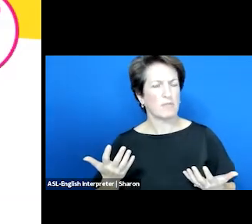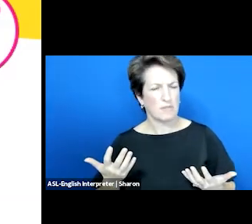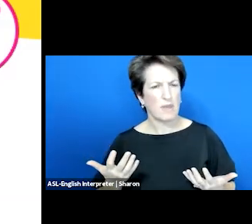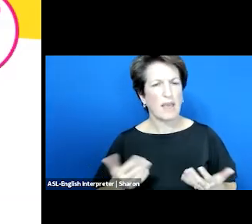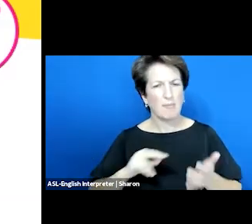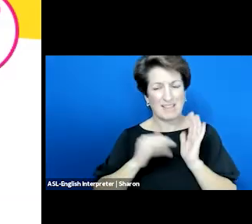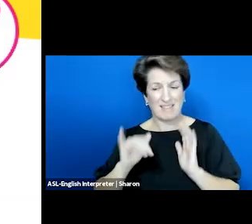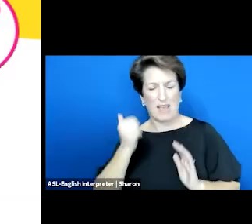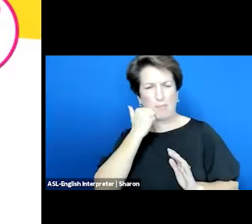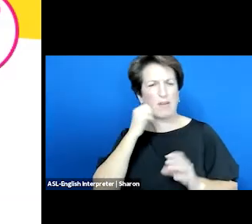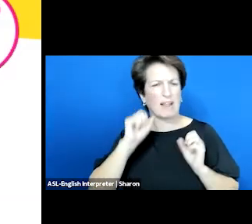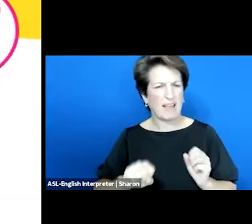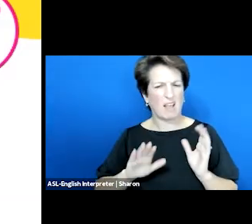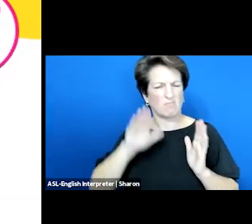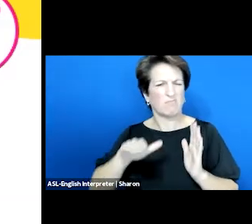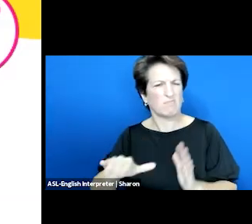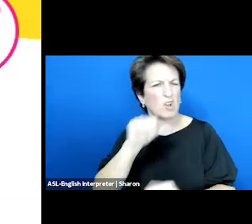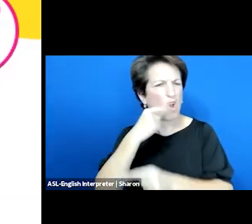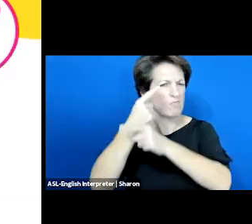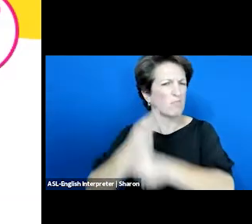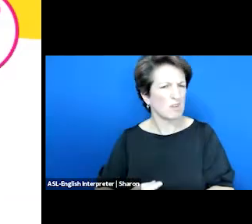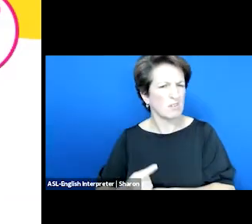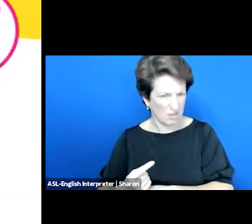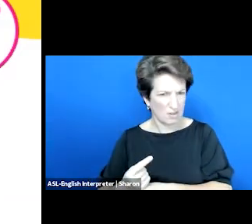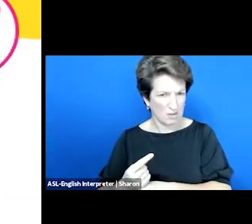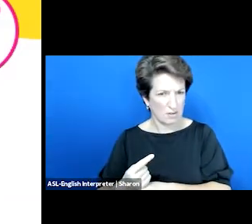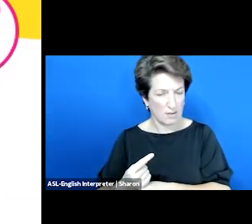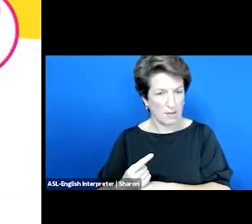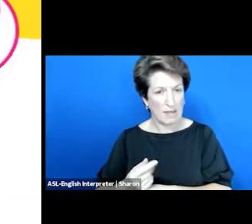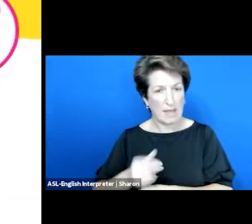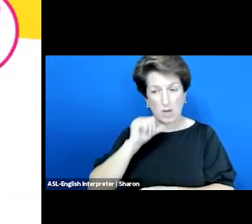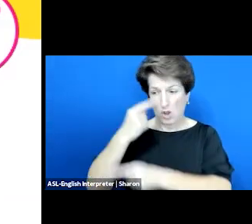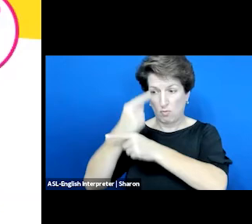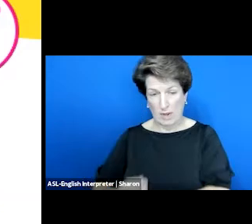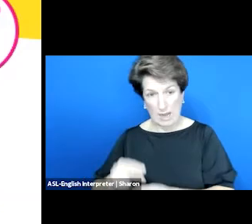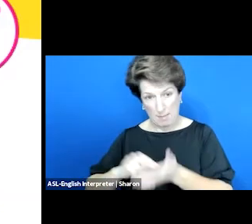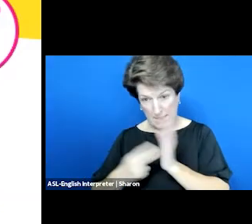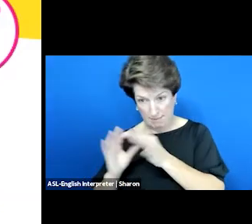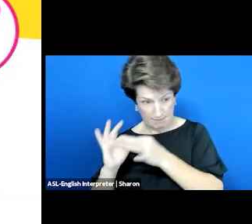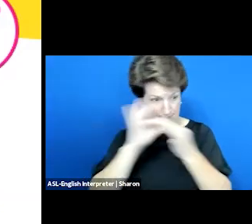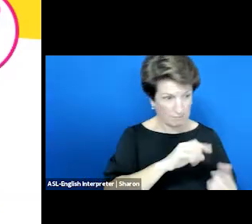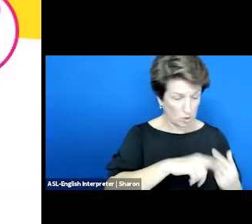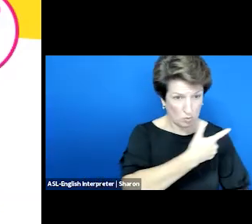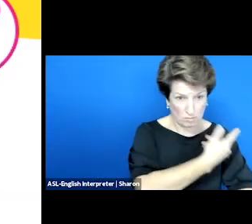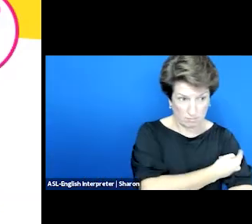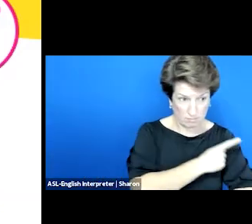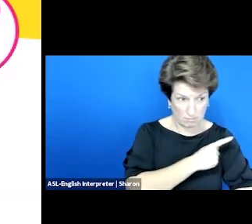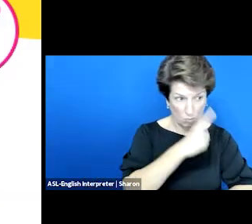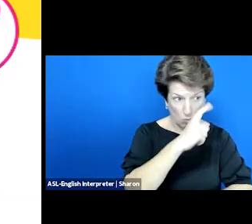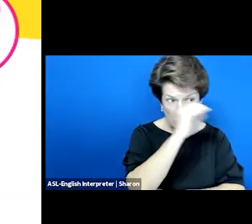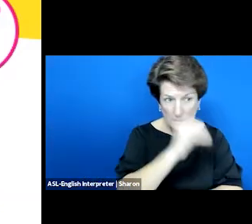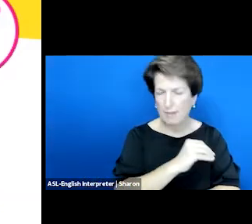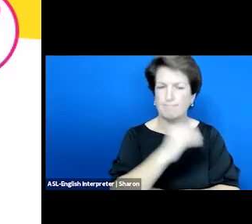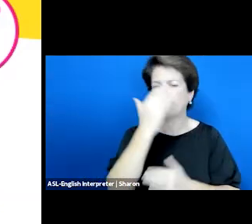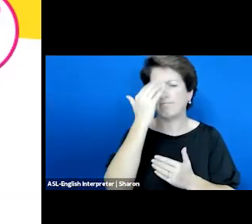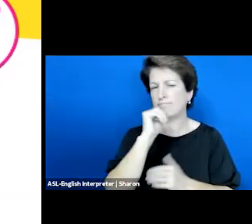necessarily mean that it is related to the vaccine.